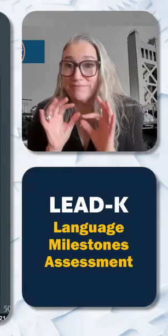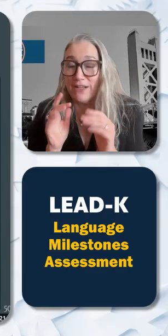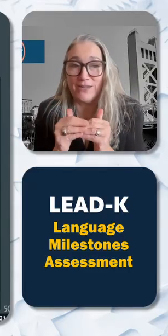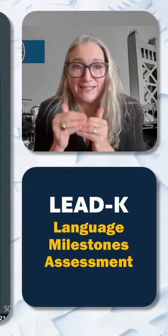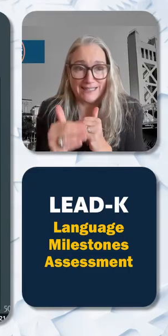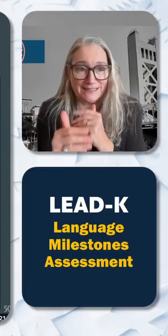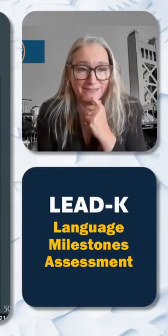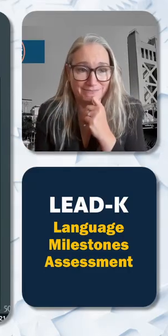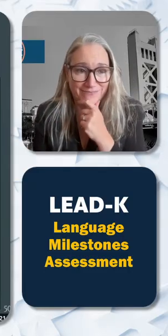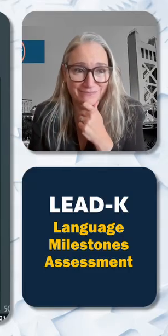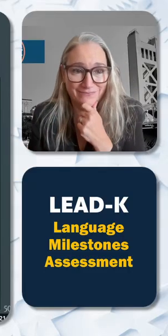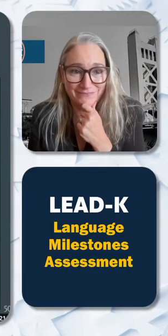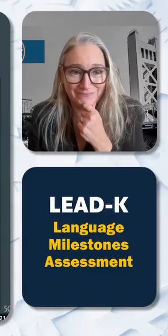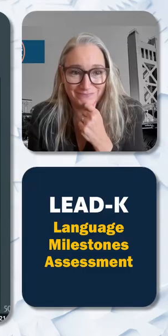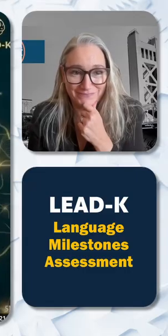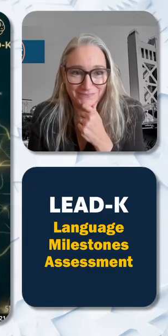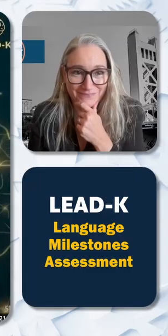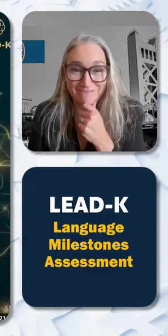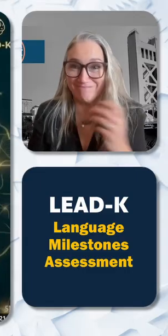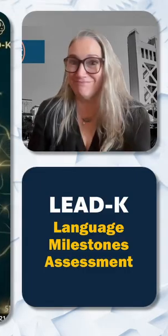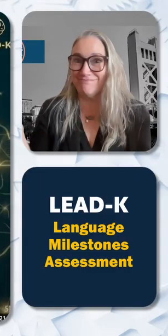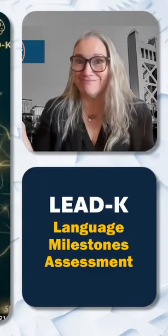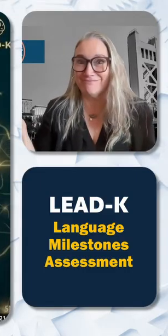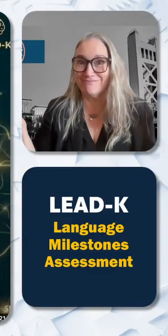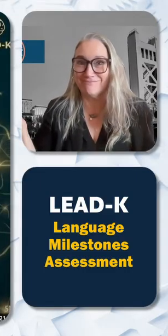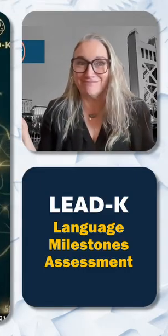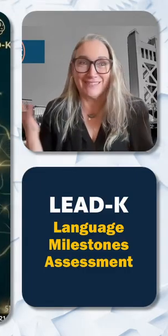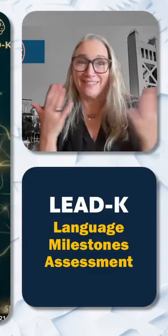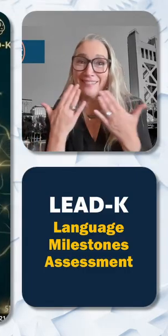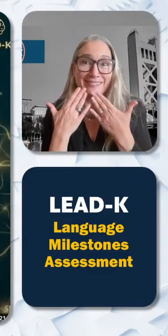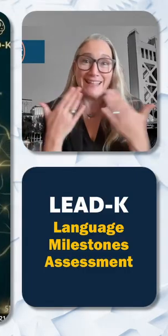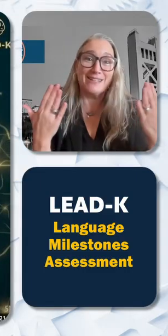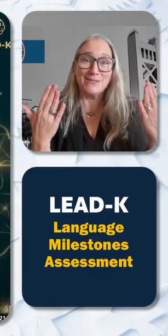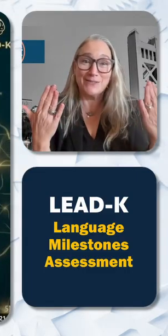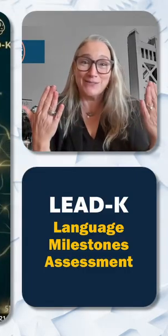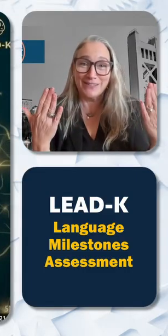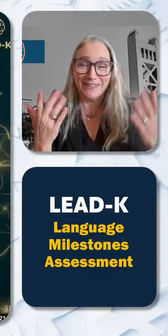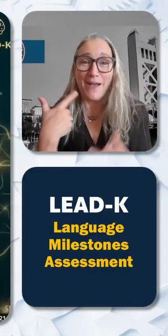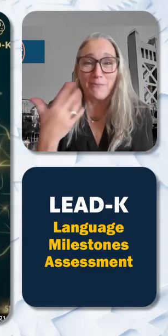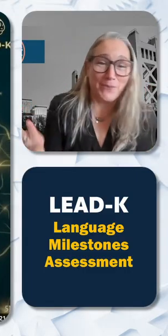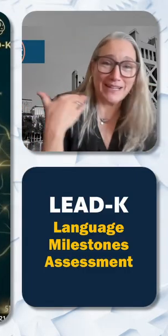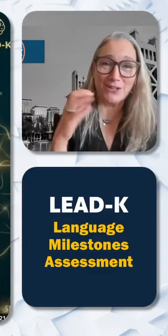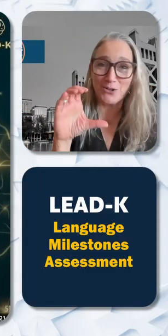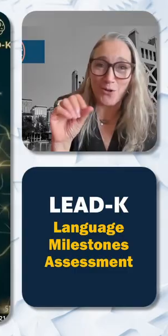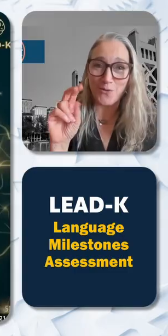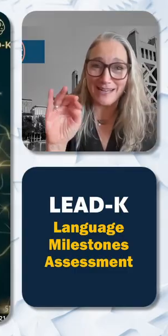why deaf coaching should be paid for. Next slide. And you know what? That's it, folks. Thank you so much,